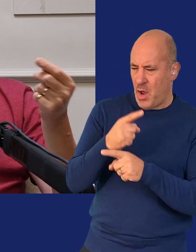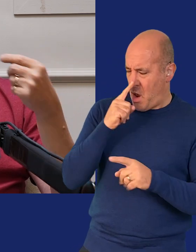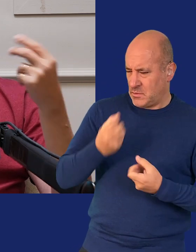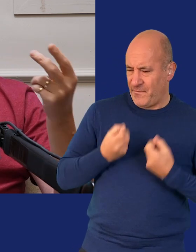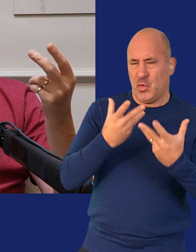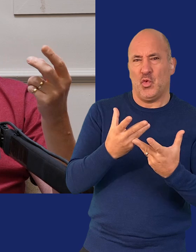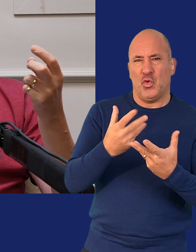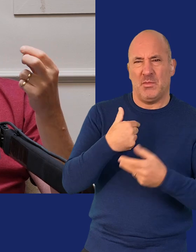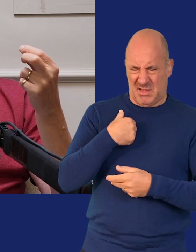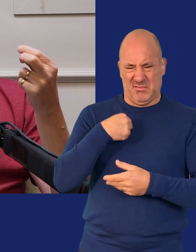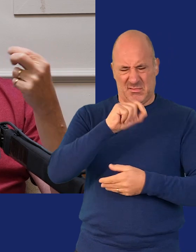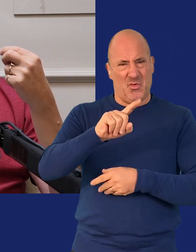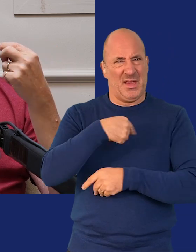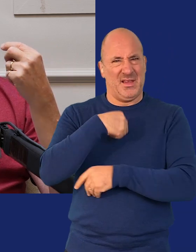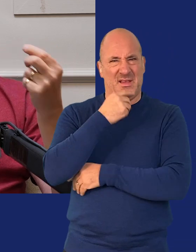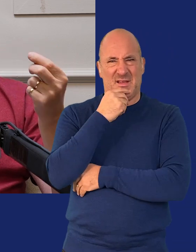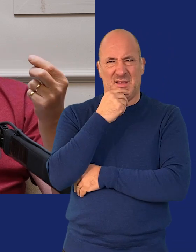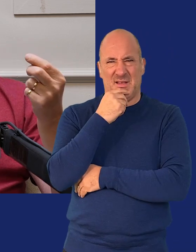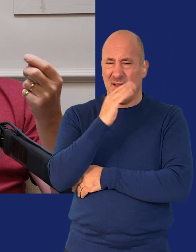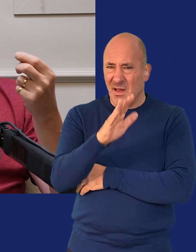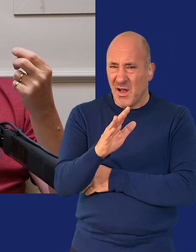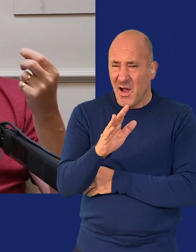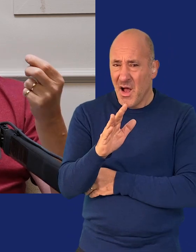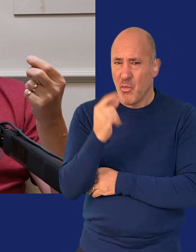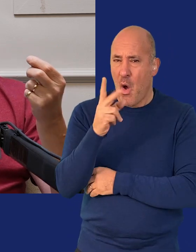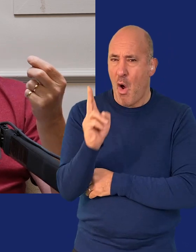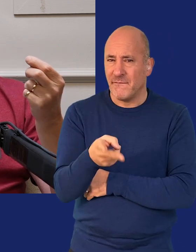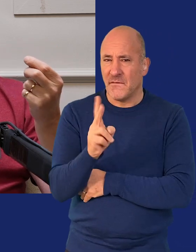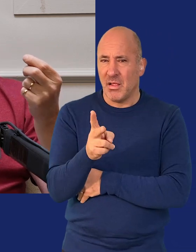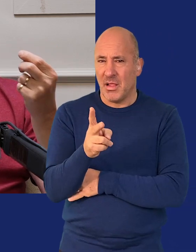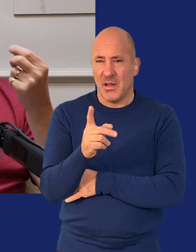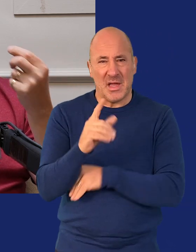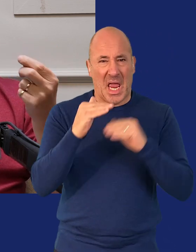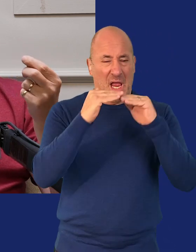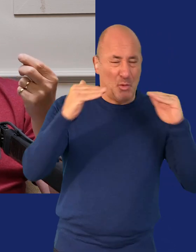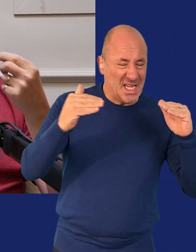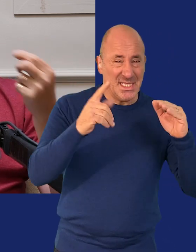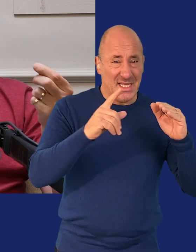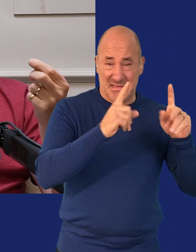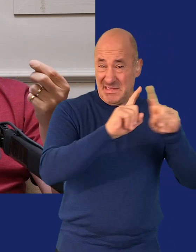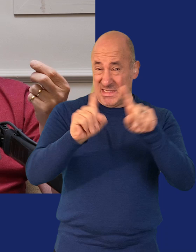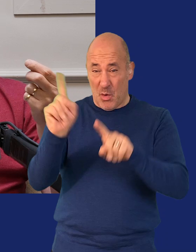And I said it because, you know, so often, and it's true of lots, whatever, actually,